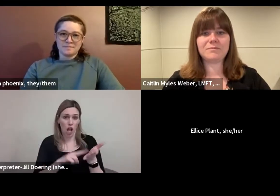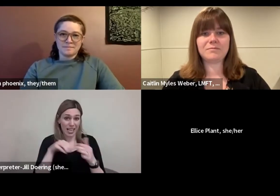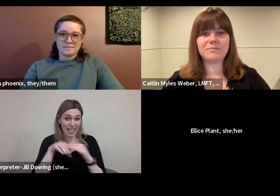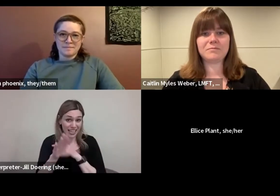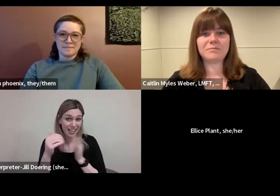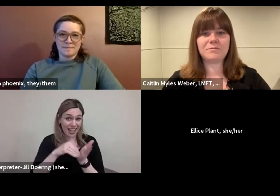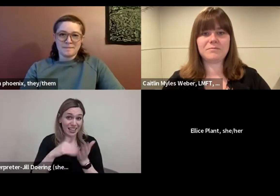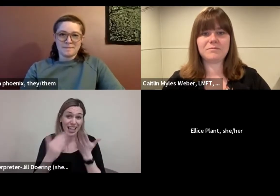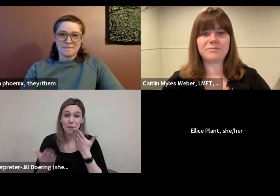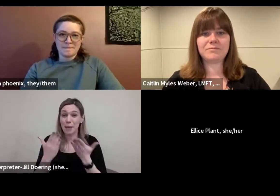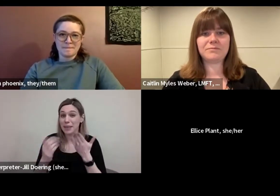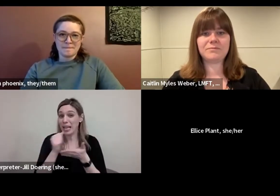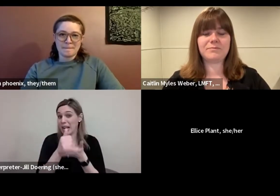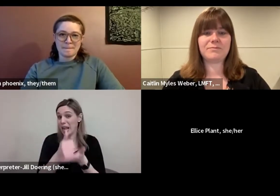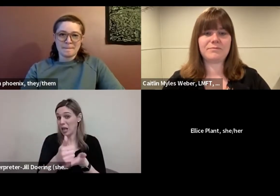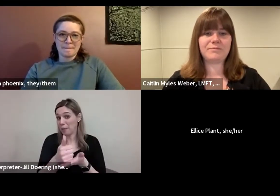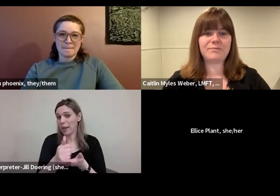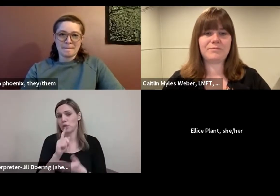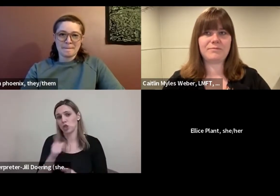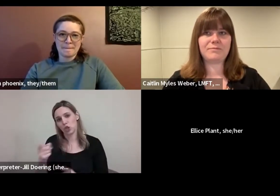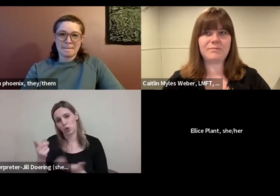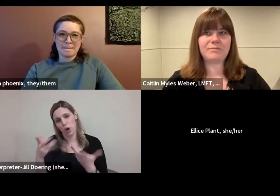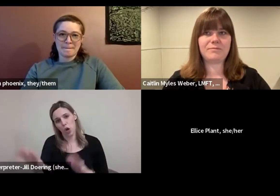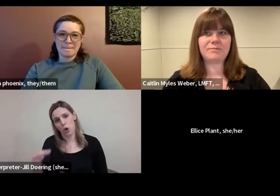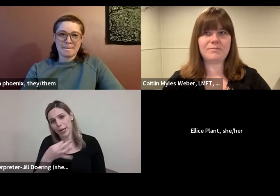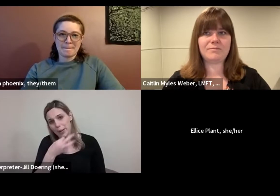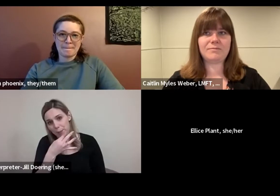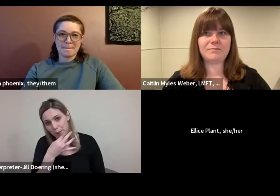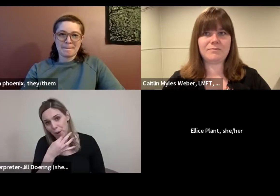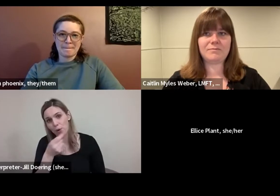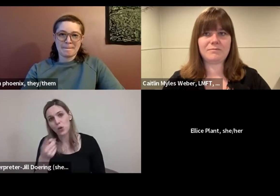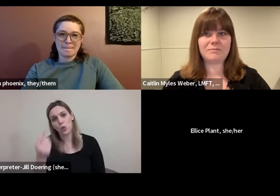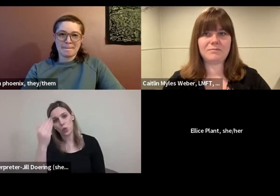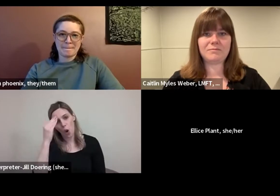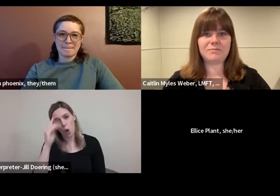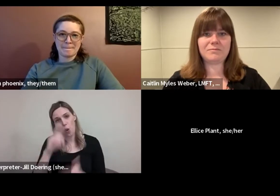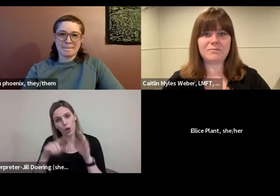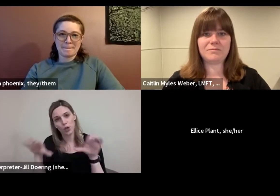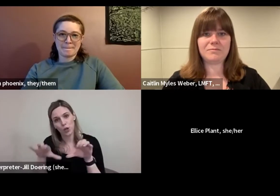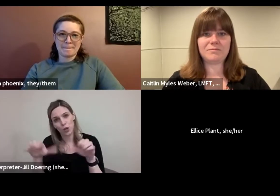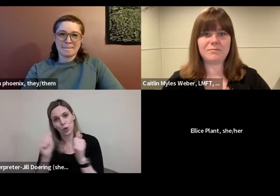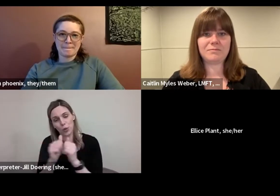But I'm sure that you are a pro at knowing what to do with troublesome internet.